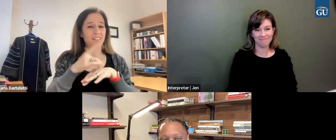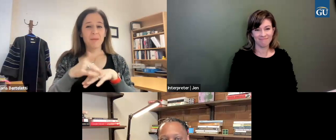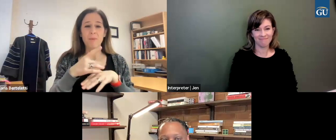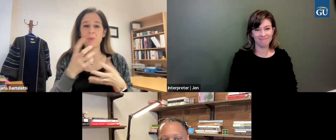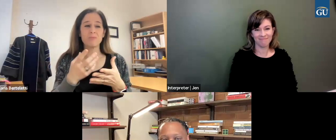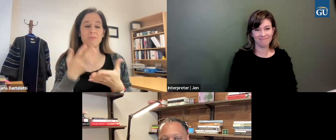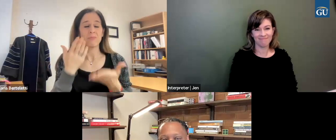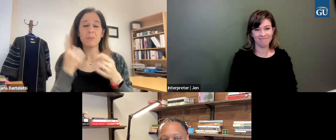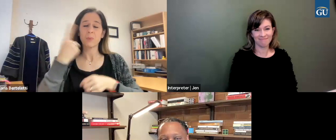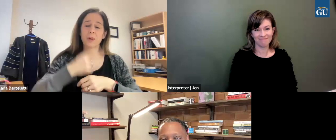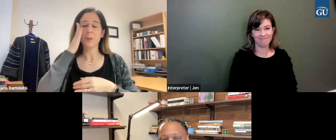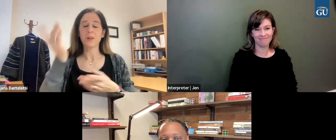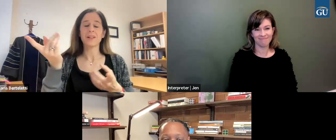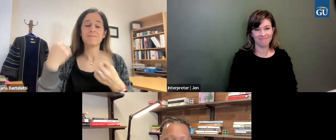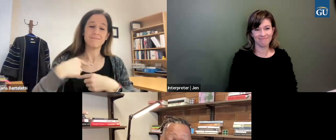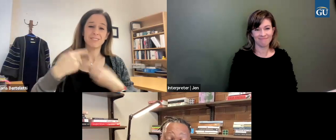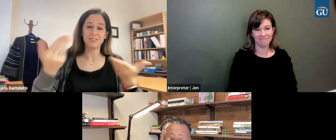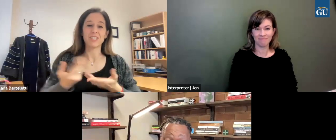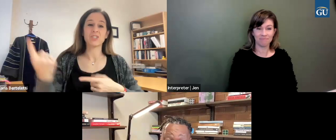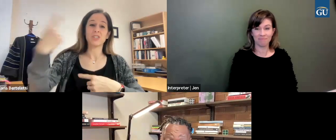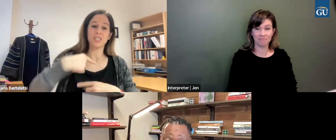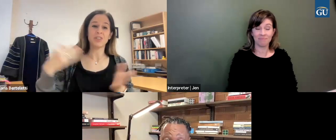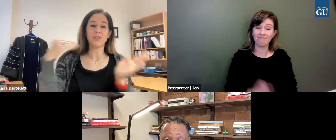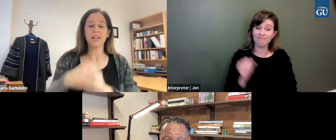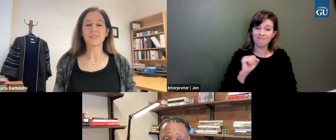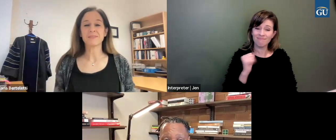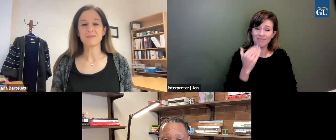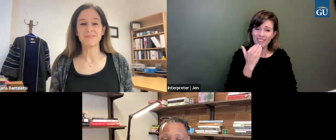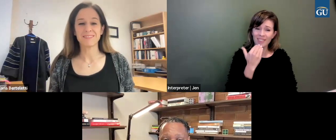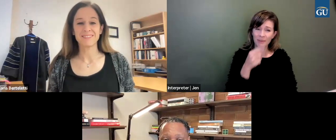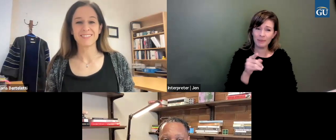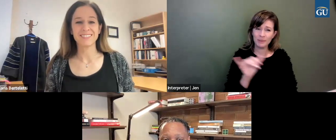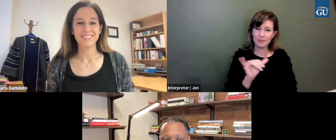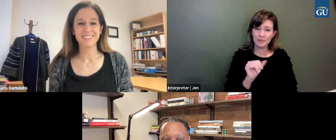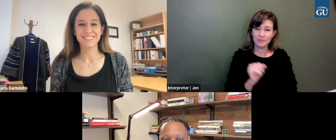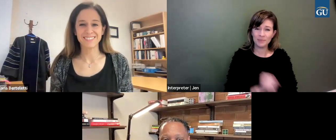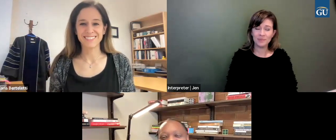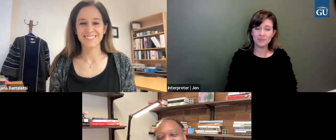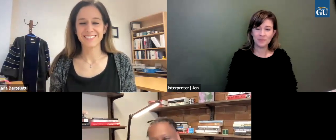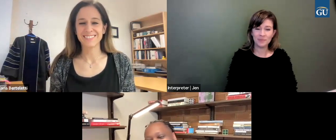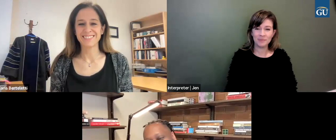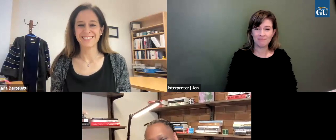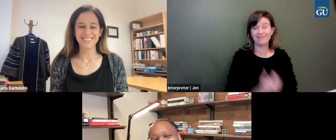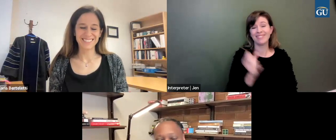thank you as well. » ILARIA BERTELETTI: And hopefully we'll be able to invite you in person at some point. » DR. OLIVER ROLLINS: I was